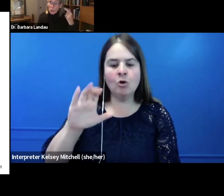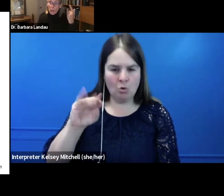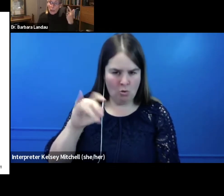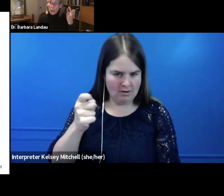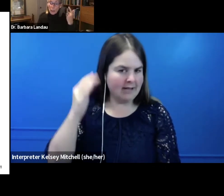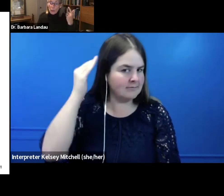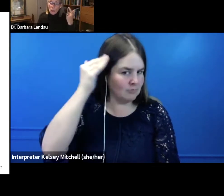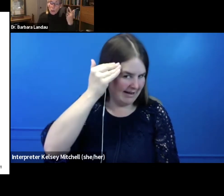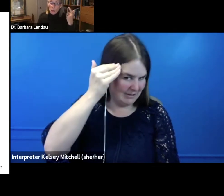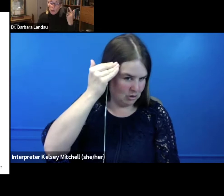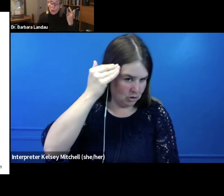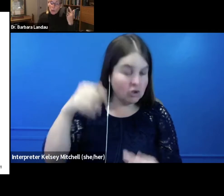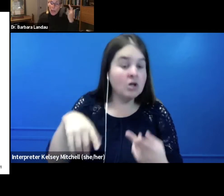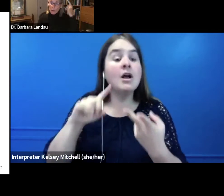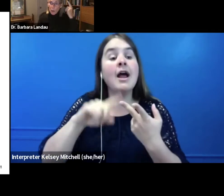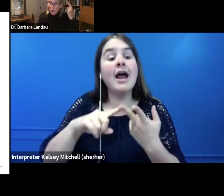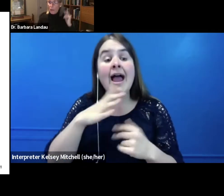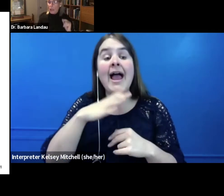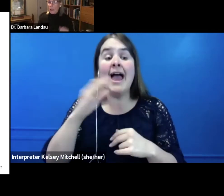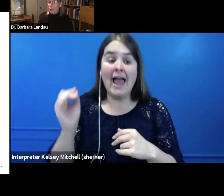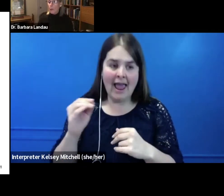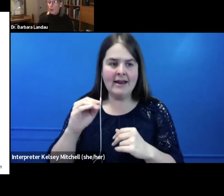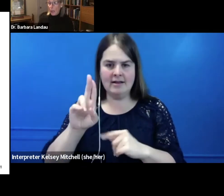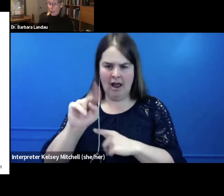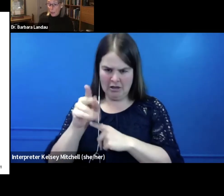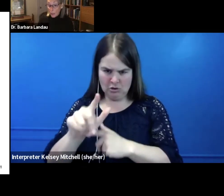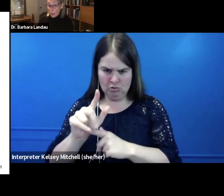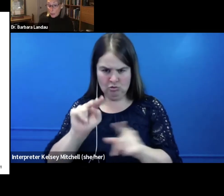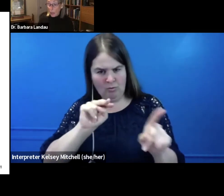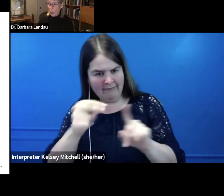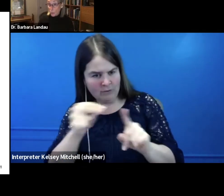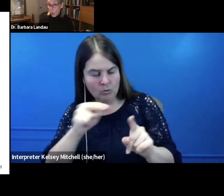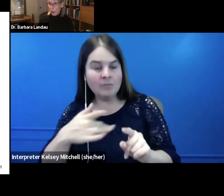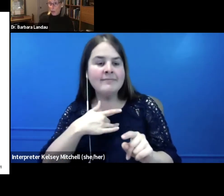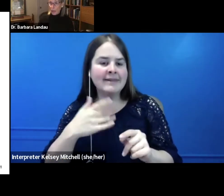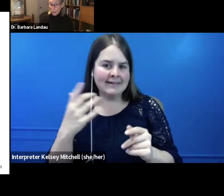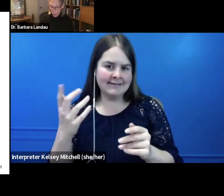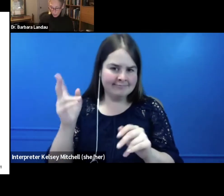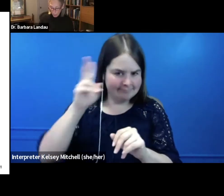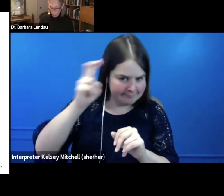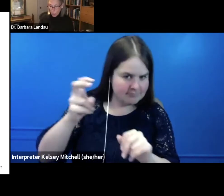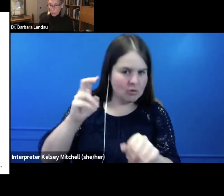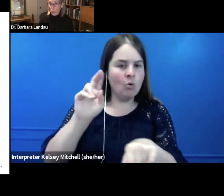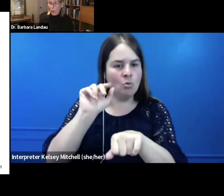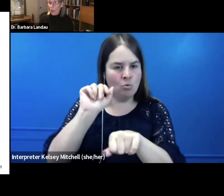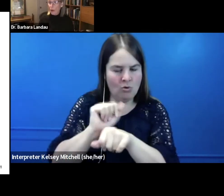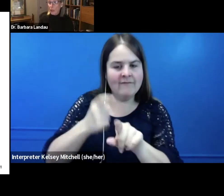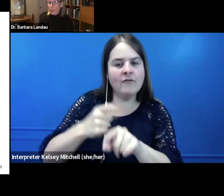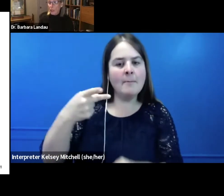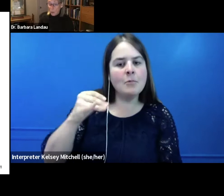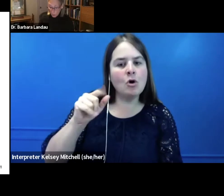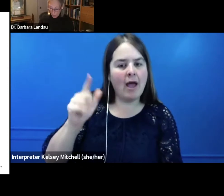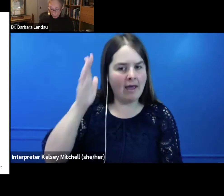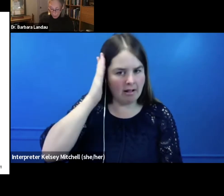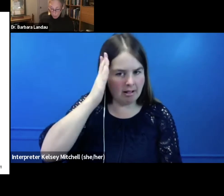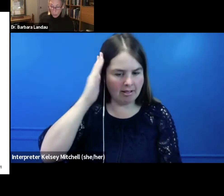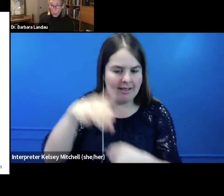recognizing unusual views that very often engages parietal areas as well and that's the area of course one of the